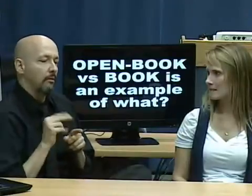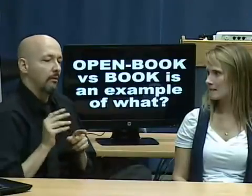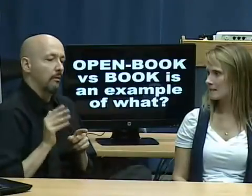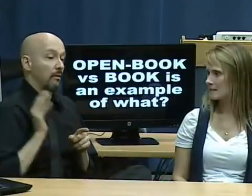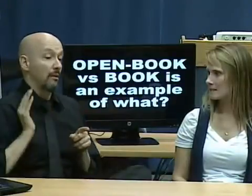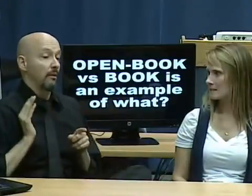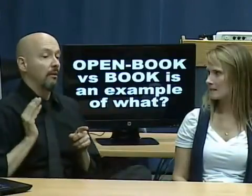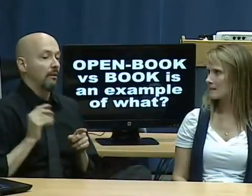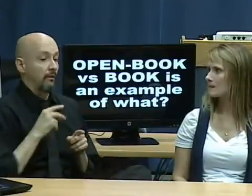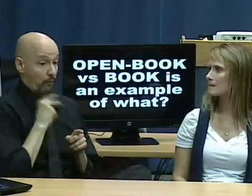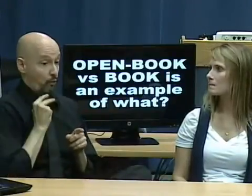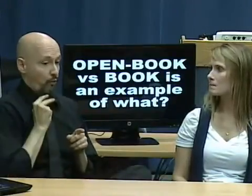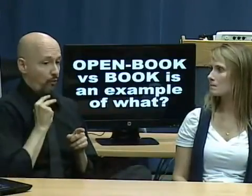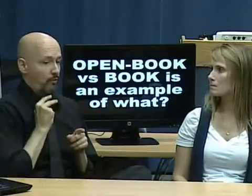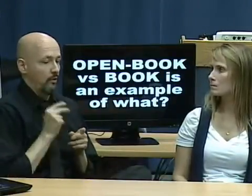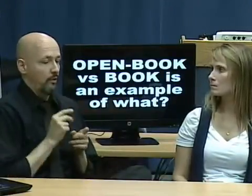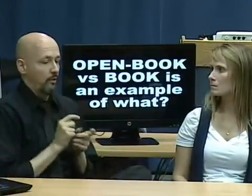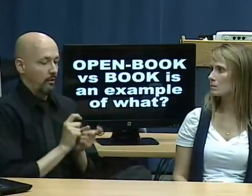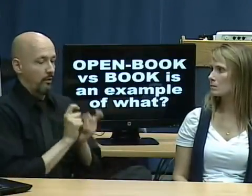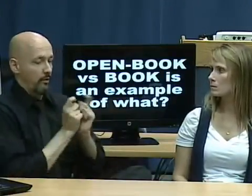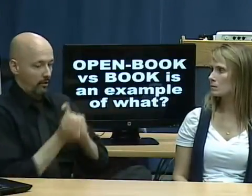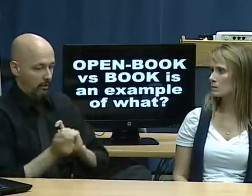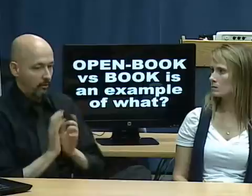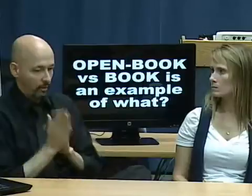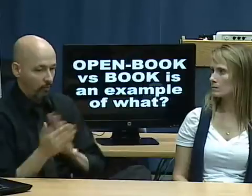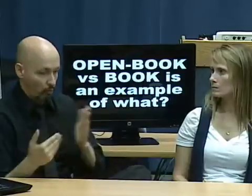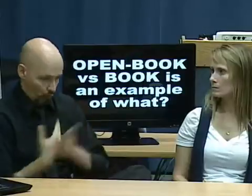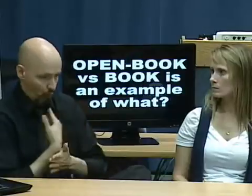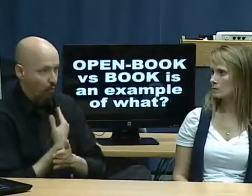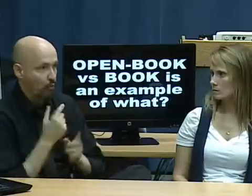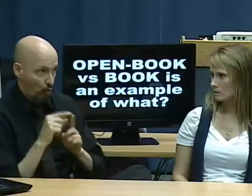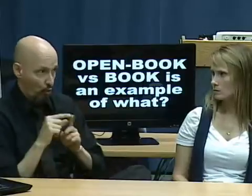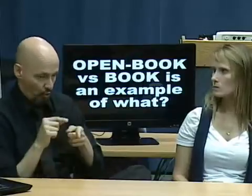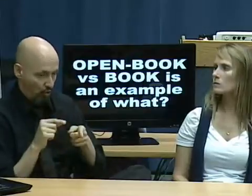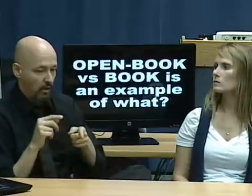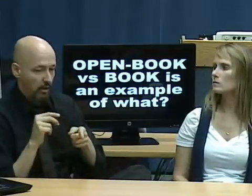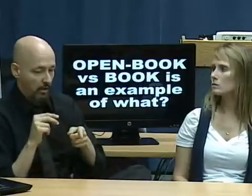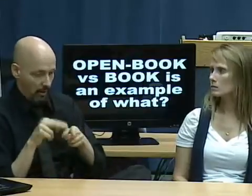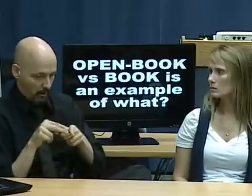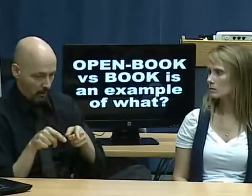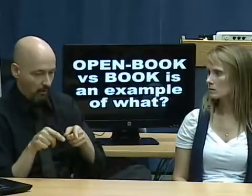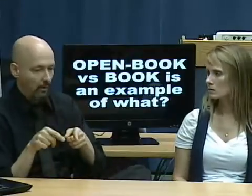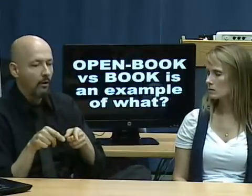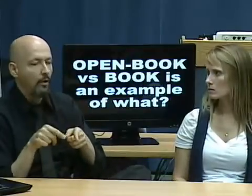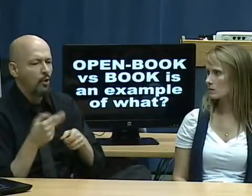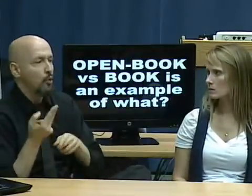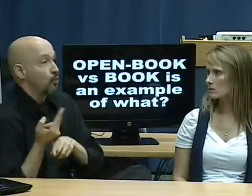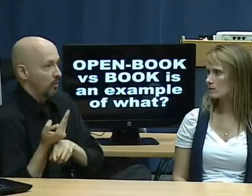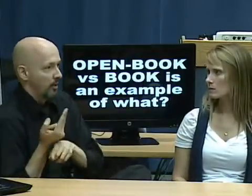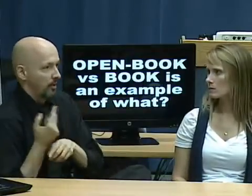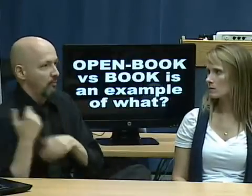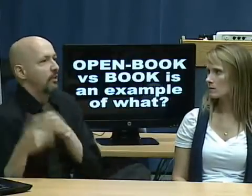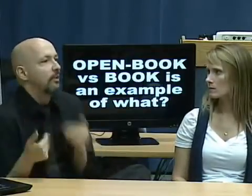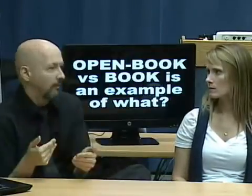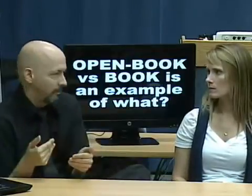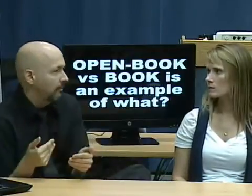from an already existing verb, and changing it to become a new word, a new noun. Using that process.